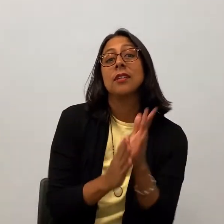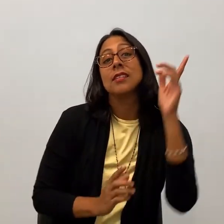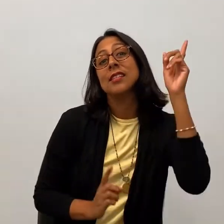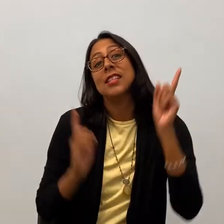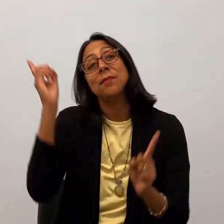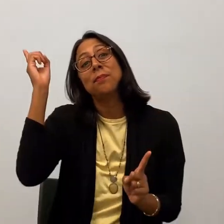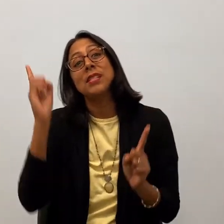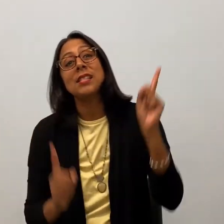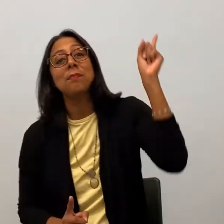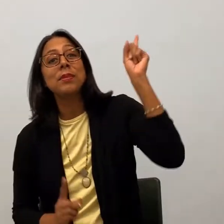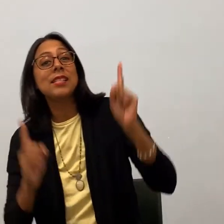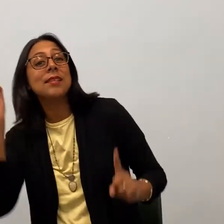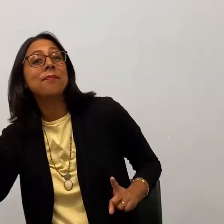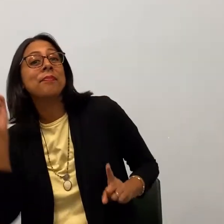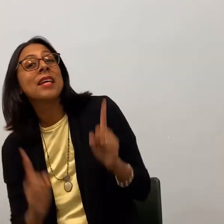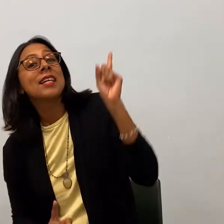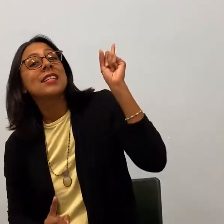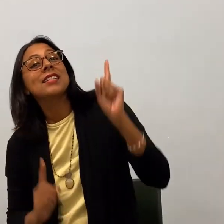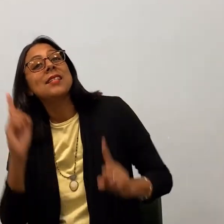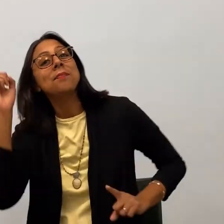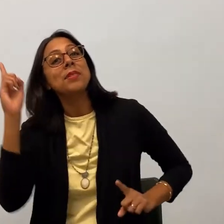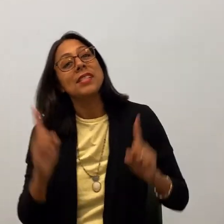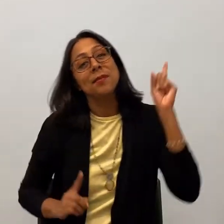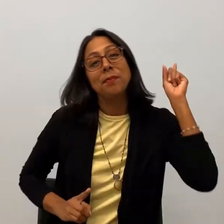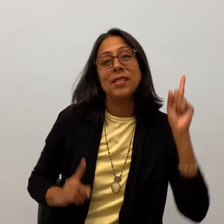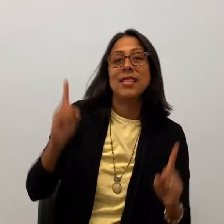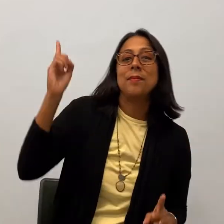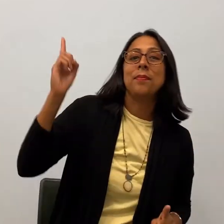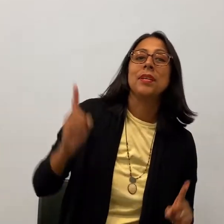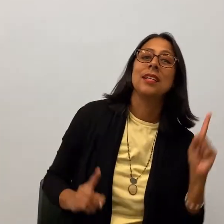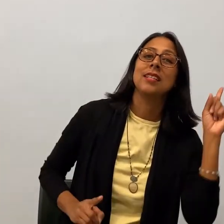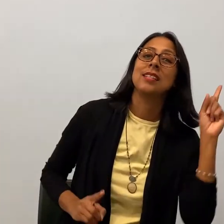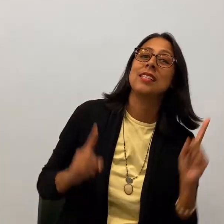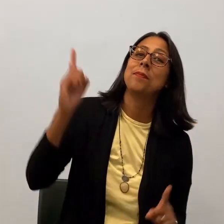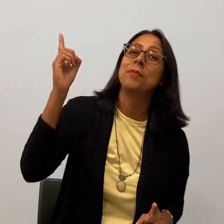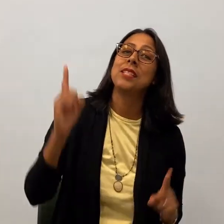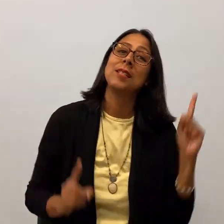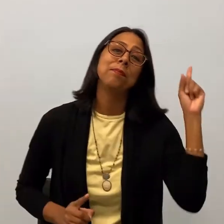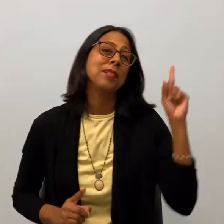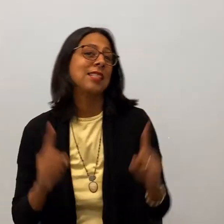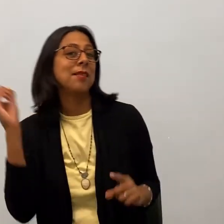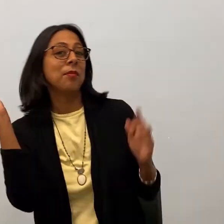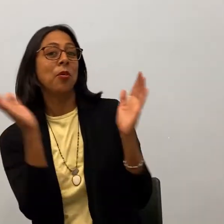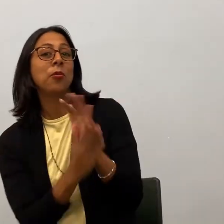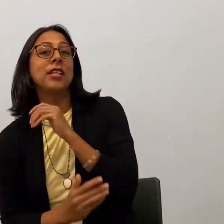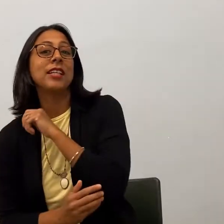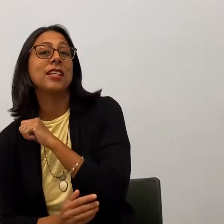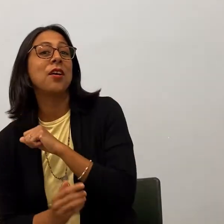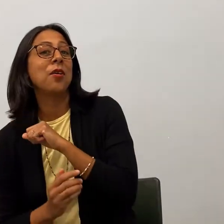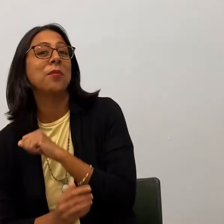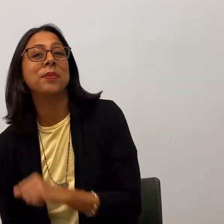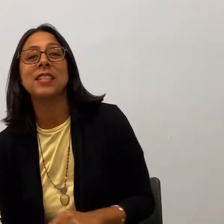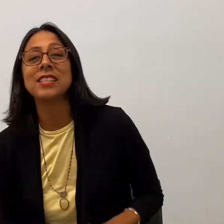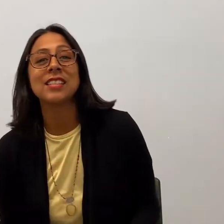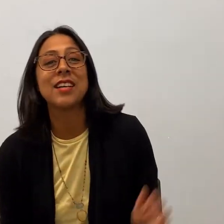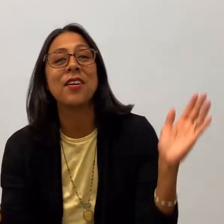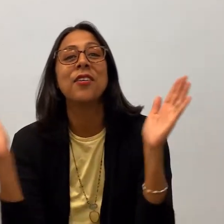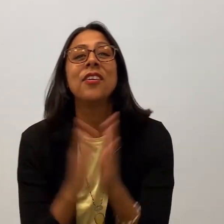[clap] zippy zippy zip Zippy zippy zip zippy zippy zip [clap] We know bees go